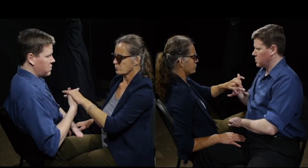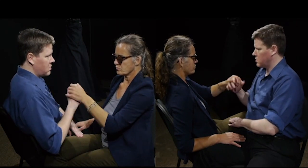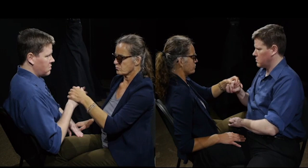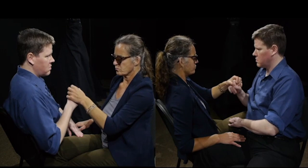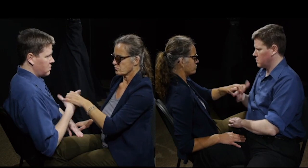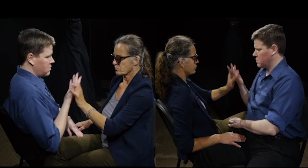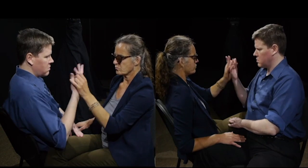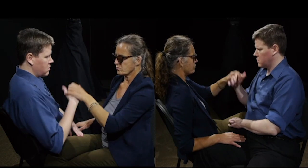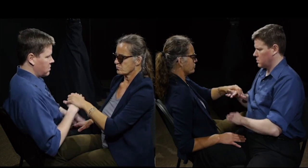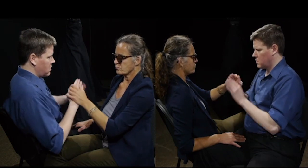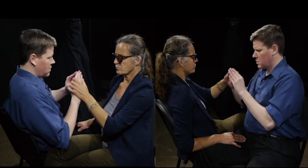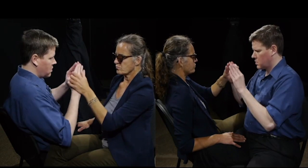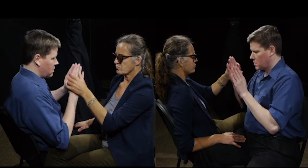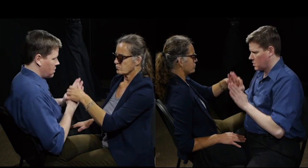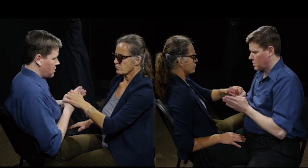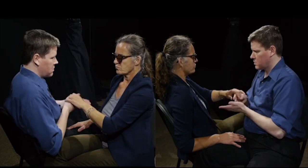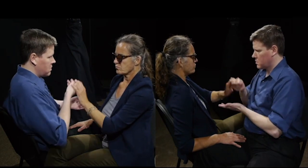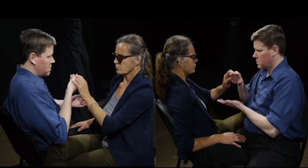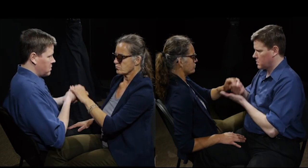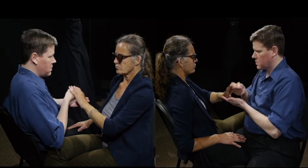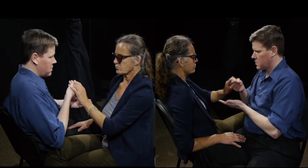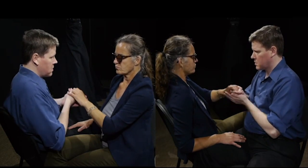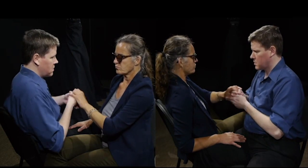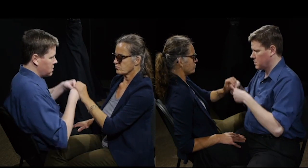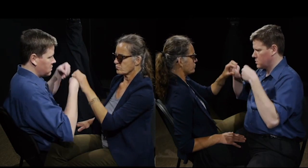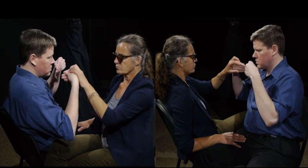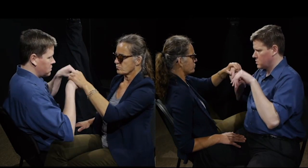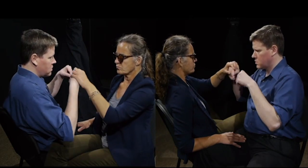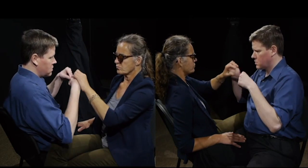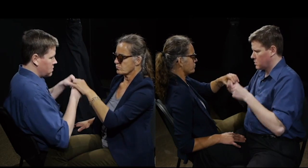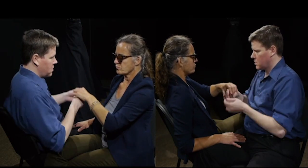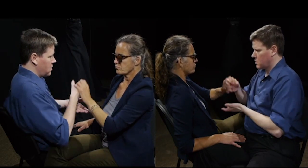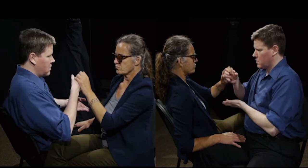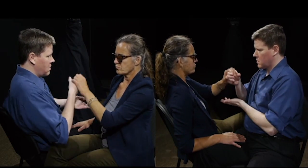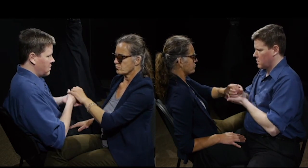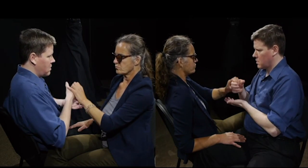house, money, store, cup,